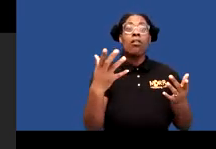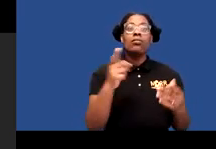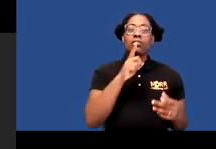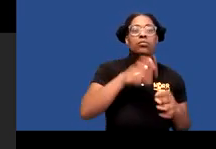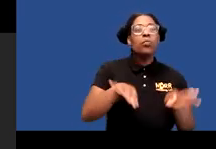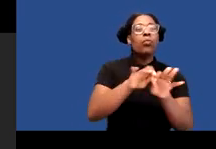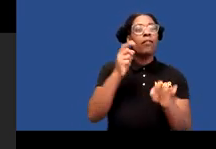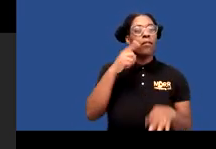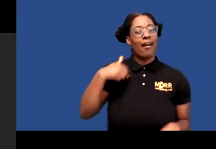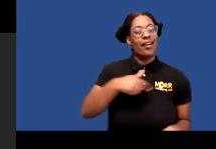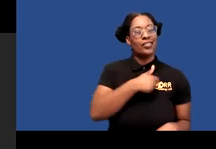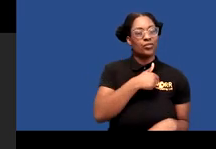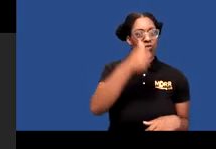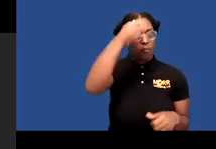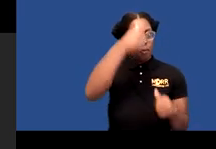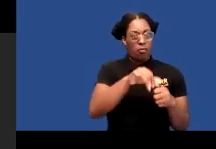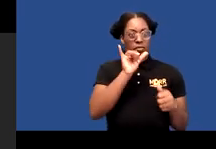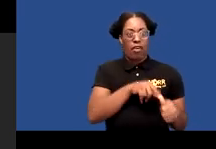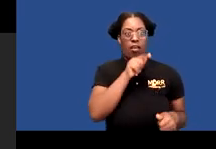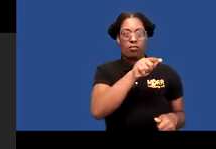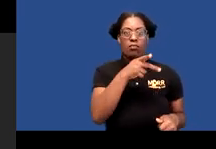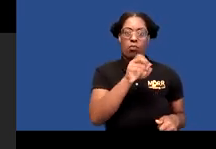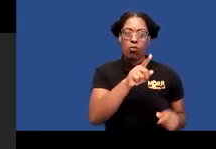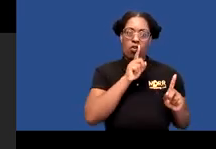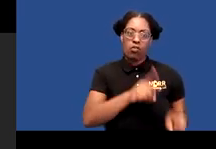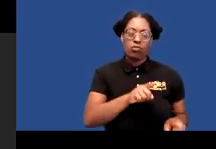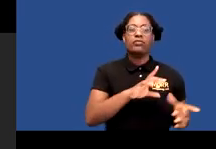that we think about it in relation to our own context.